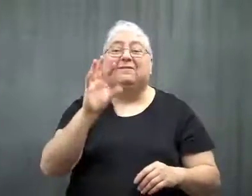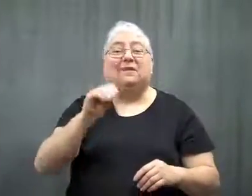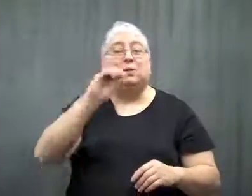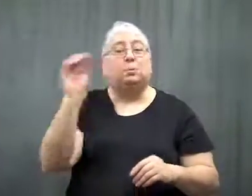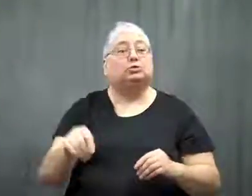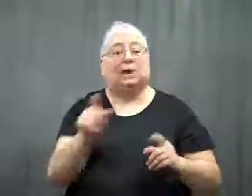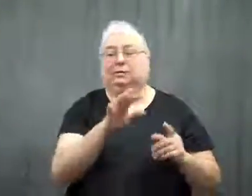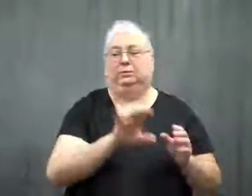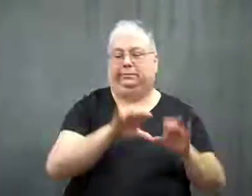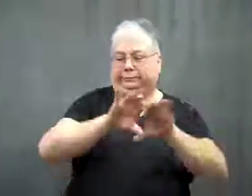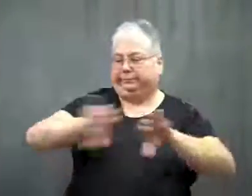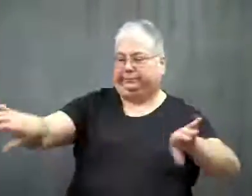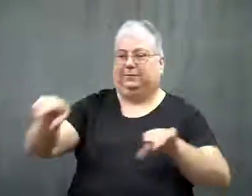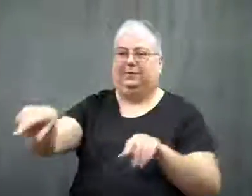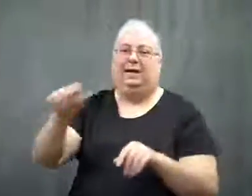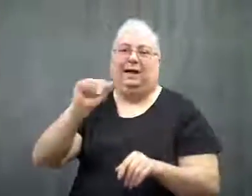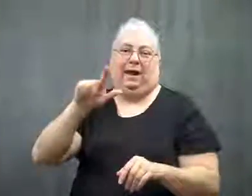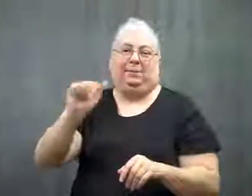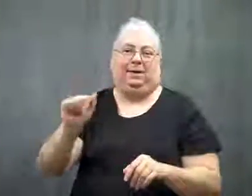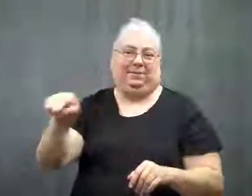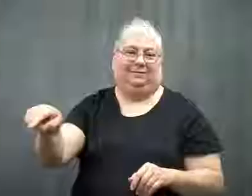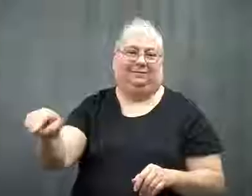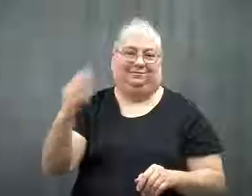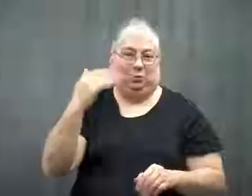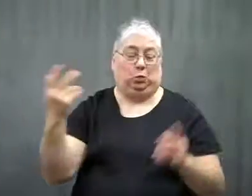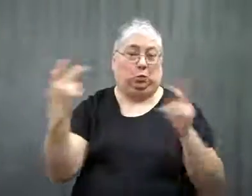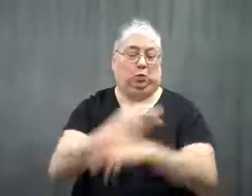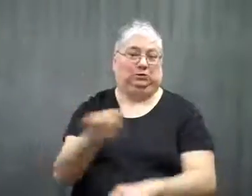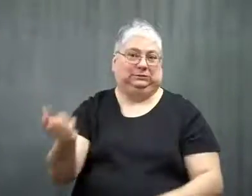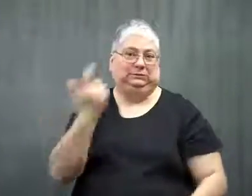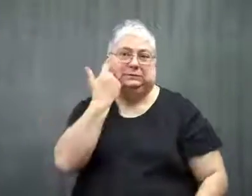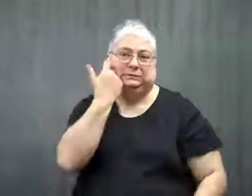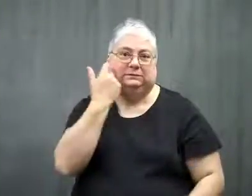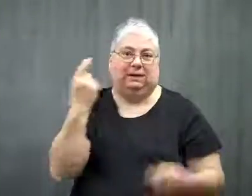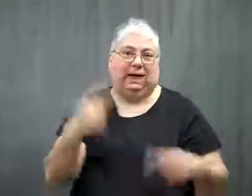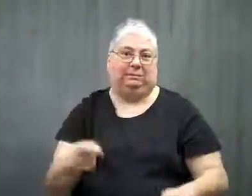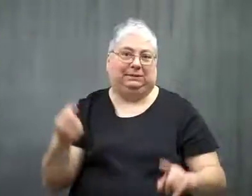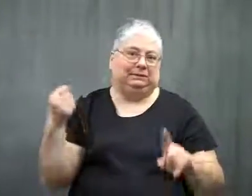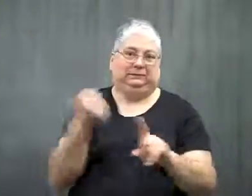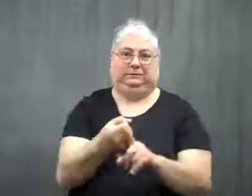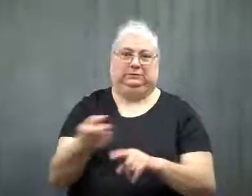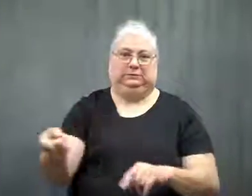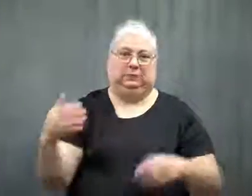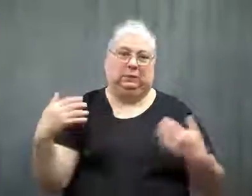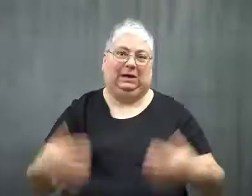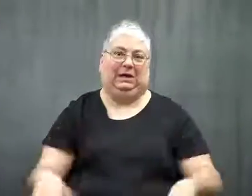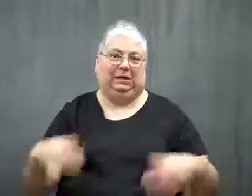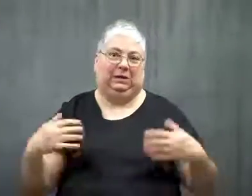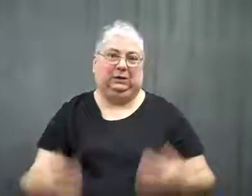50 percent are in Alabama, which was really hard hit recently.